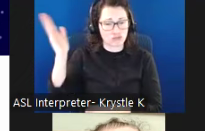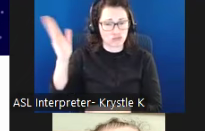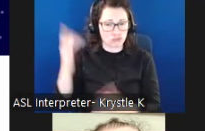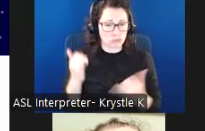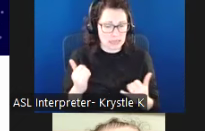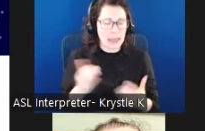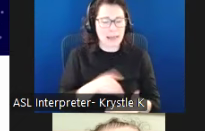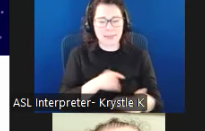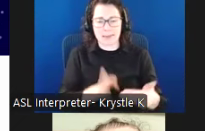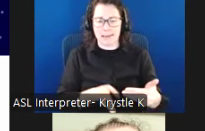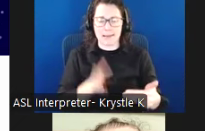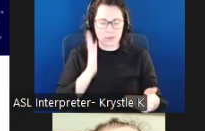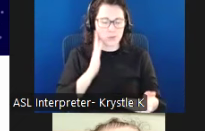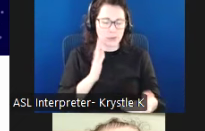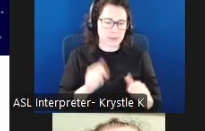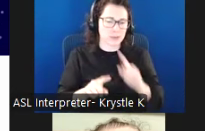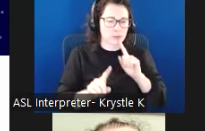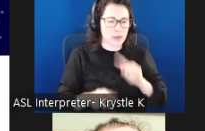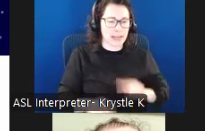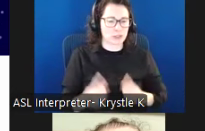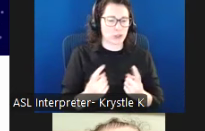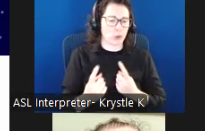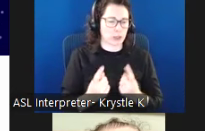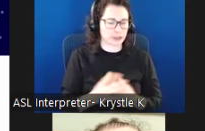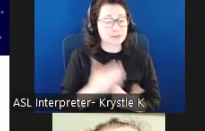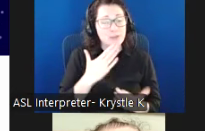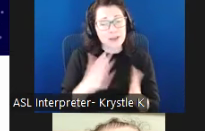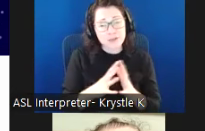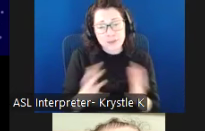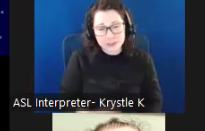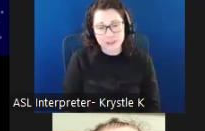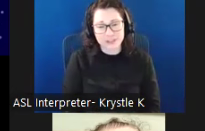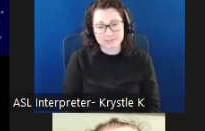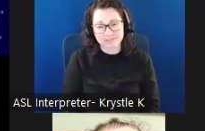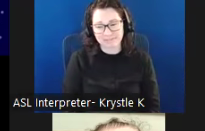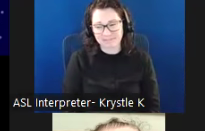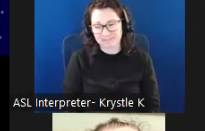time for answering everyone's questions. So, thank you very much.